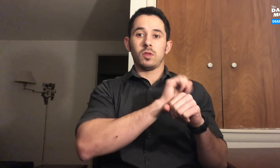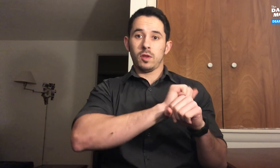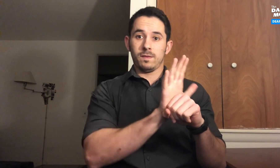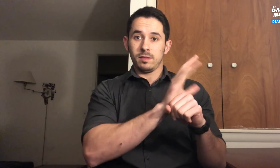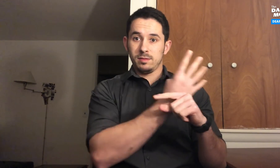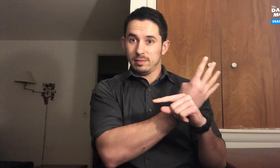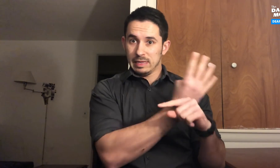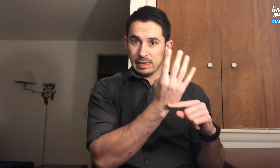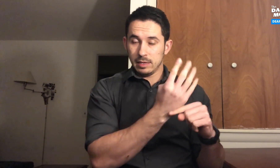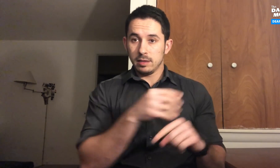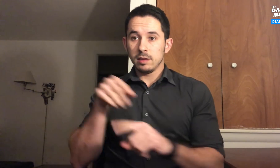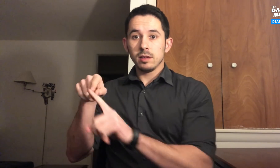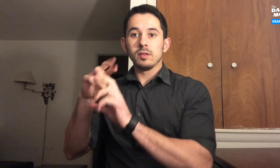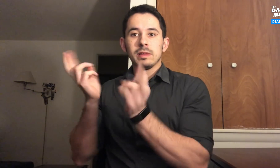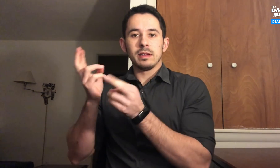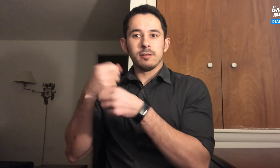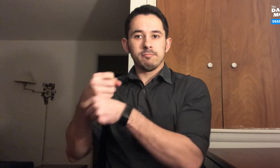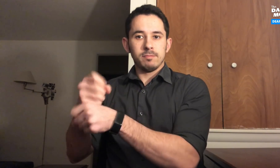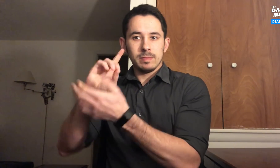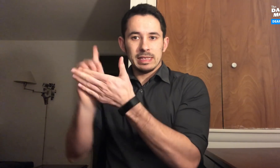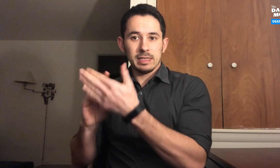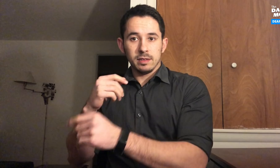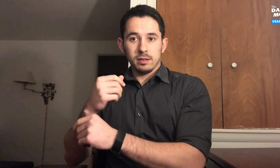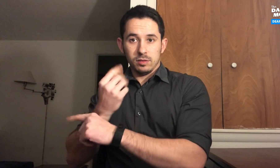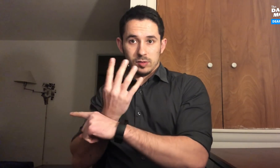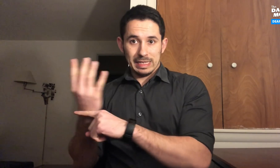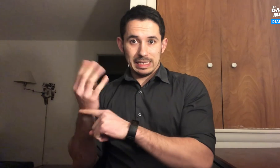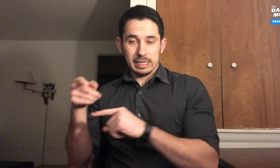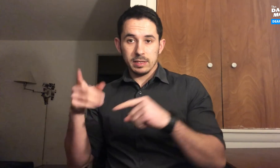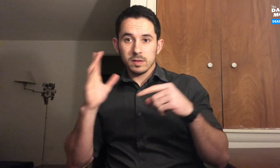The test has a design that will look for a match.